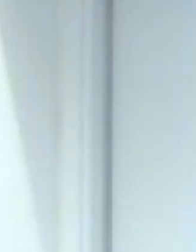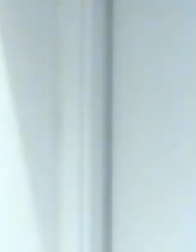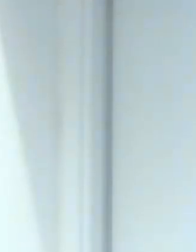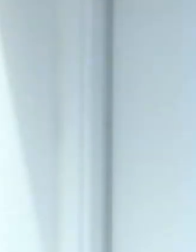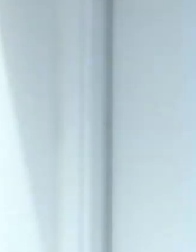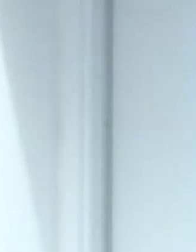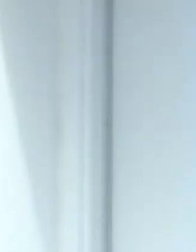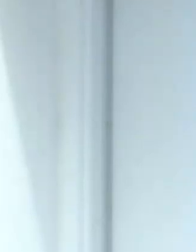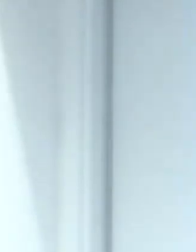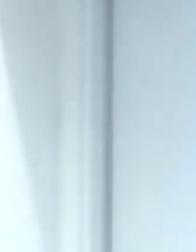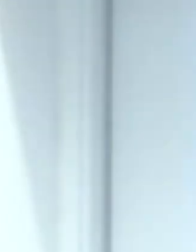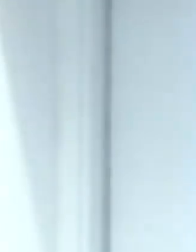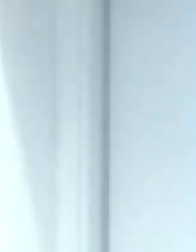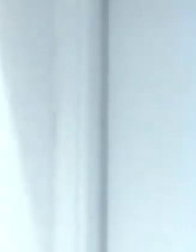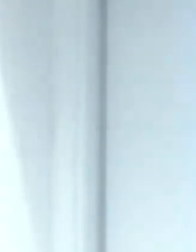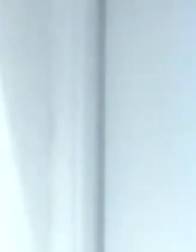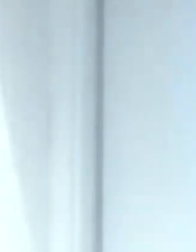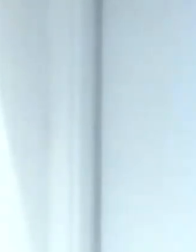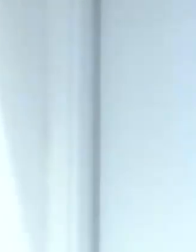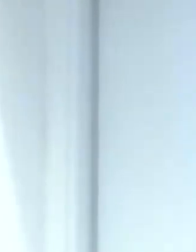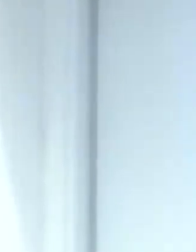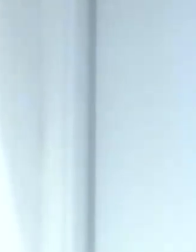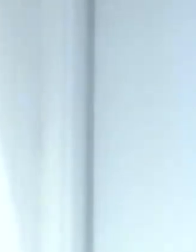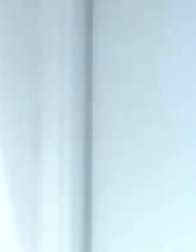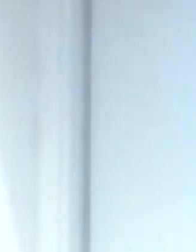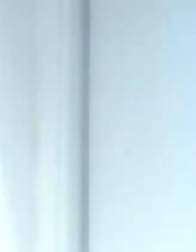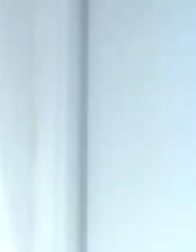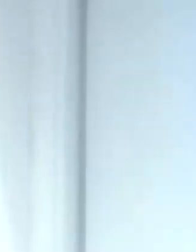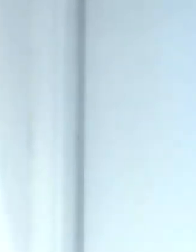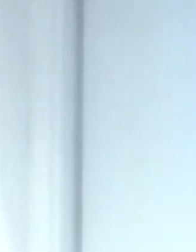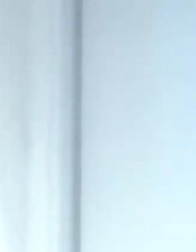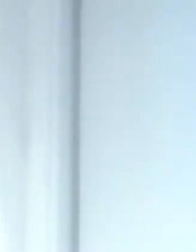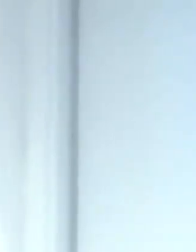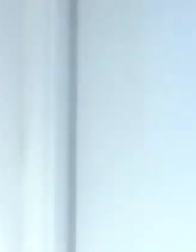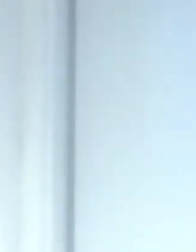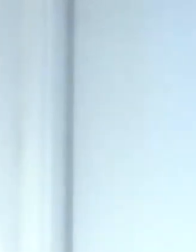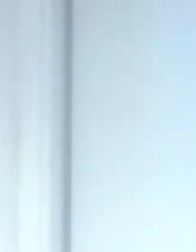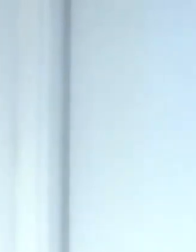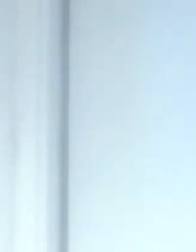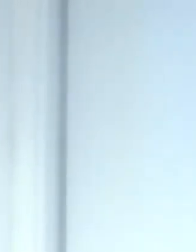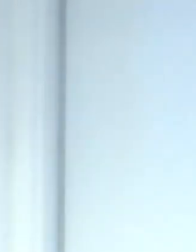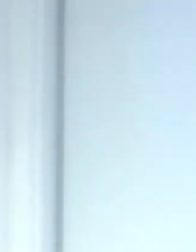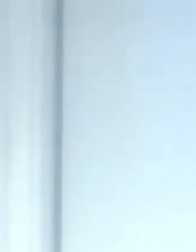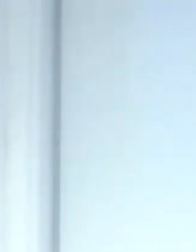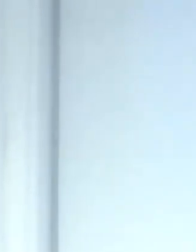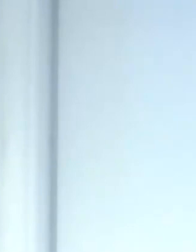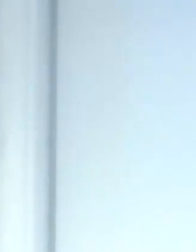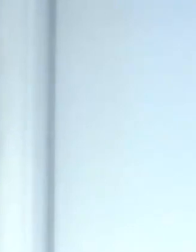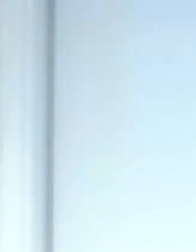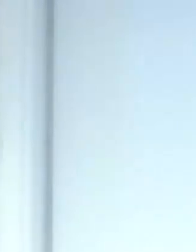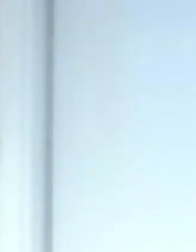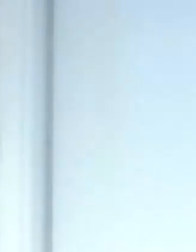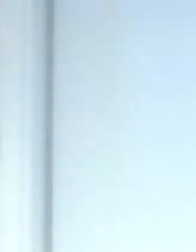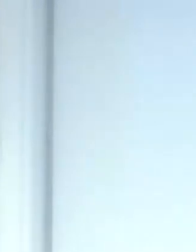THE LAW, BUT WE ARE COMMITTED TO GETTING IT DONE.